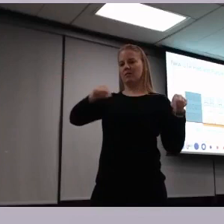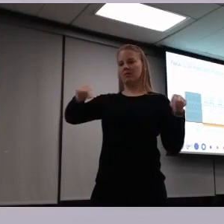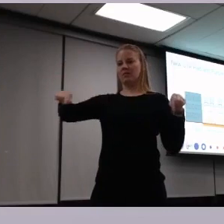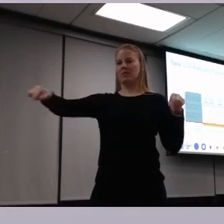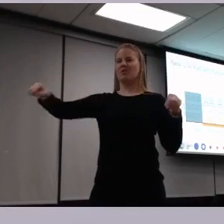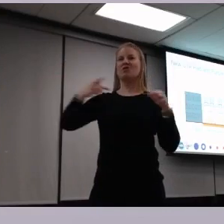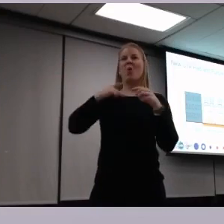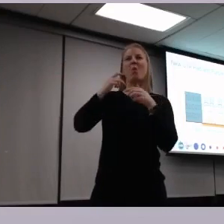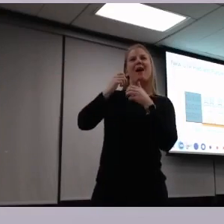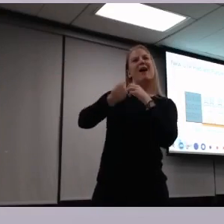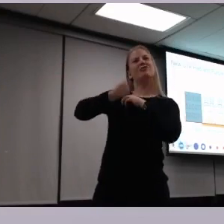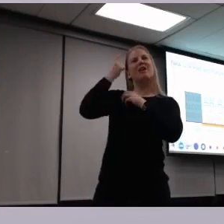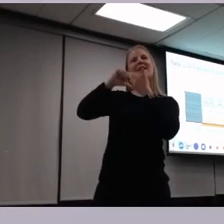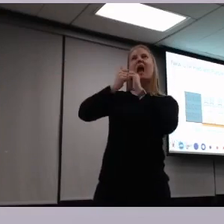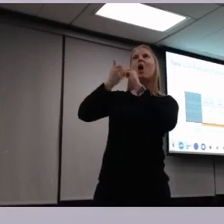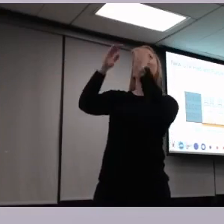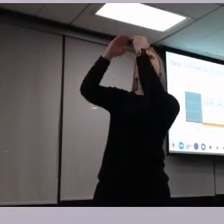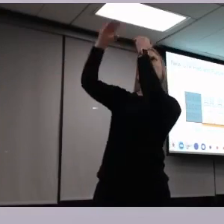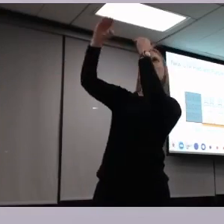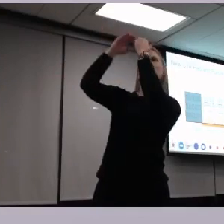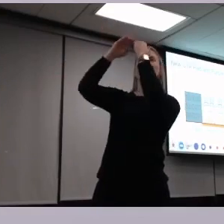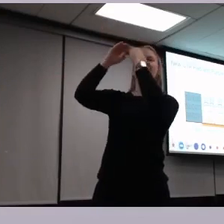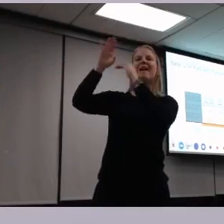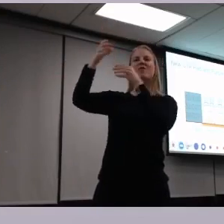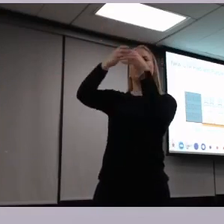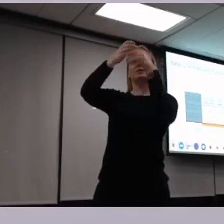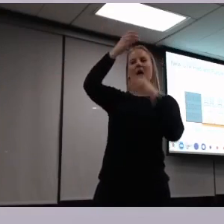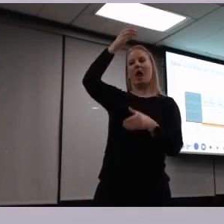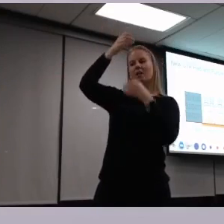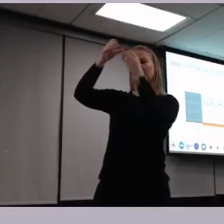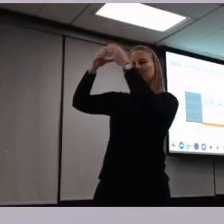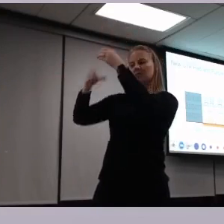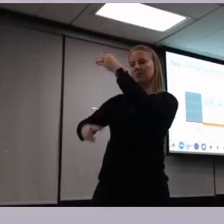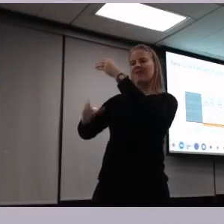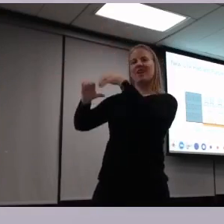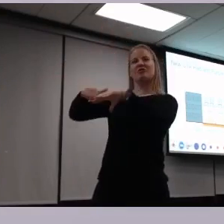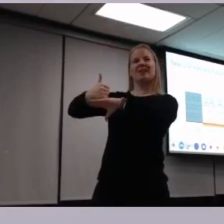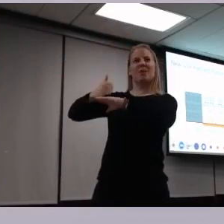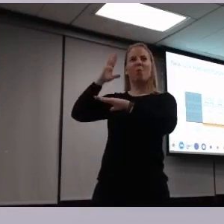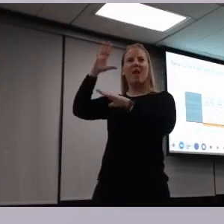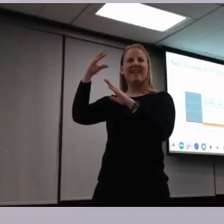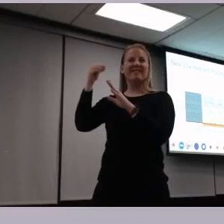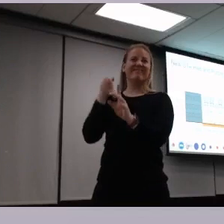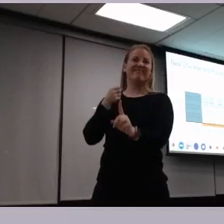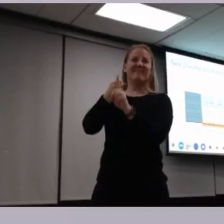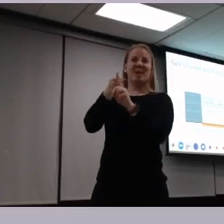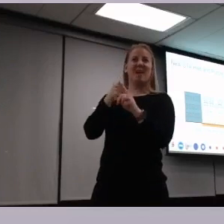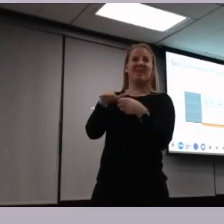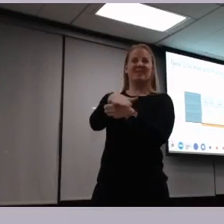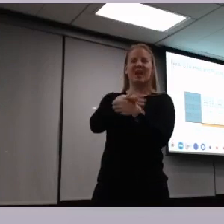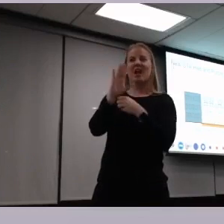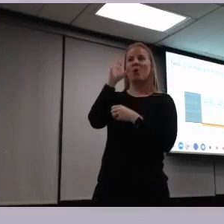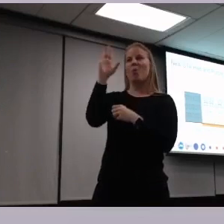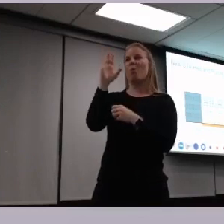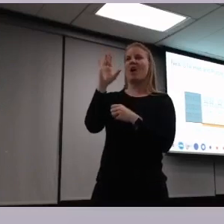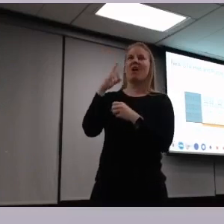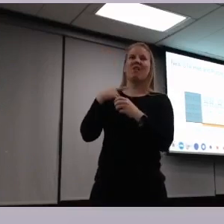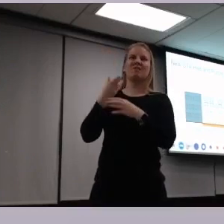and how those columns affect the site, it's going to affect sunlight. It's going to affect the way you move through the sides and affect viewpoints